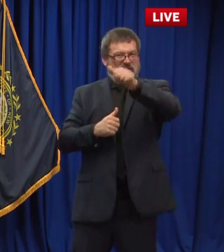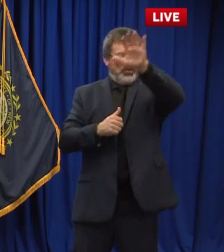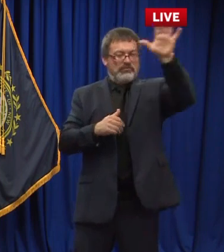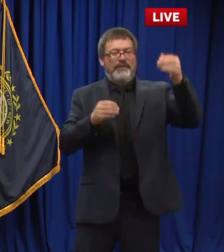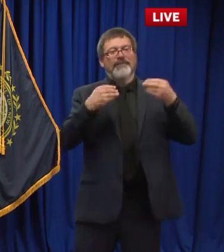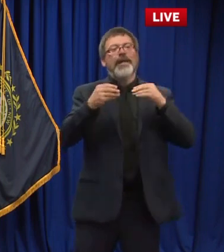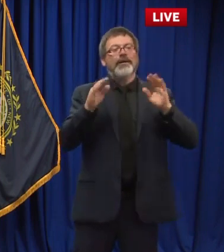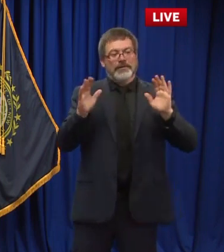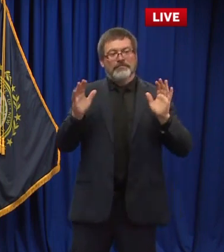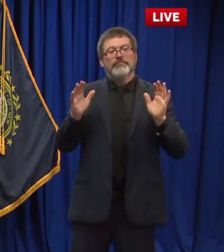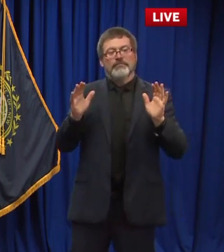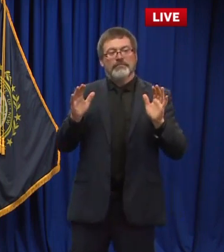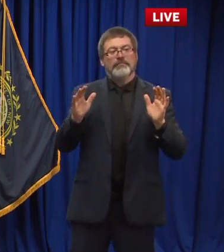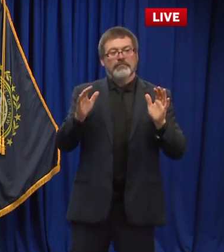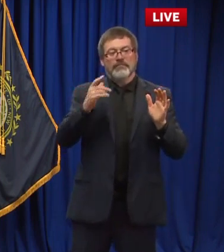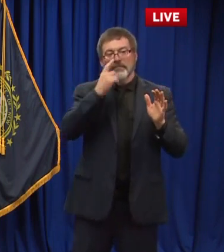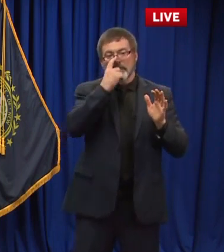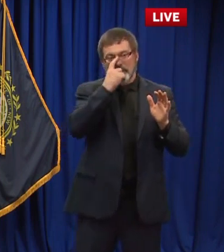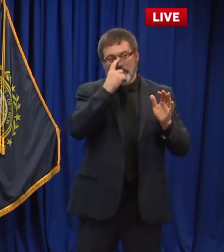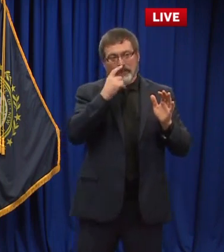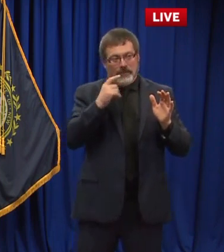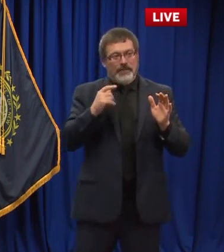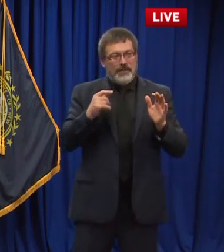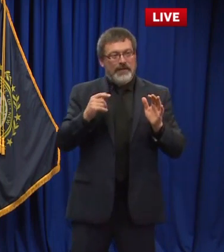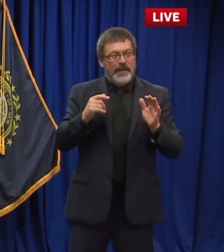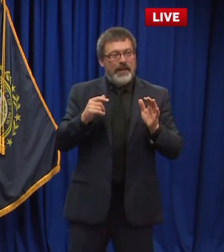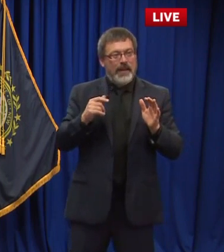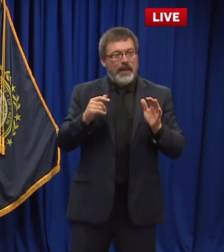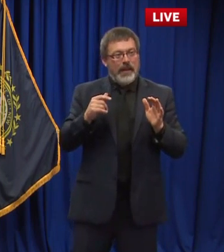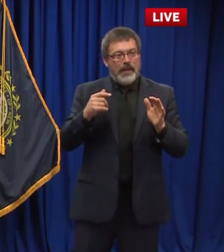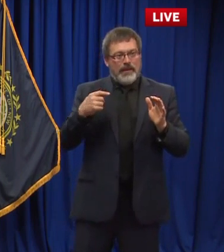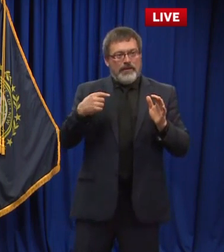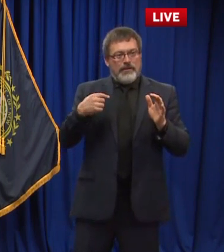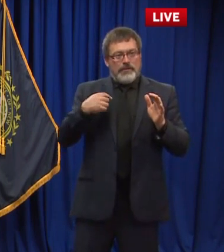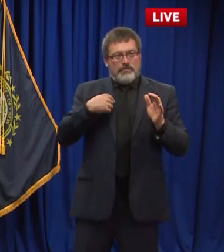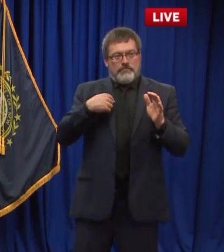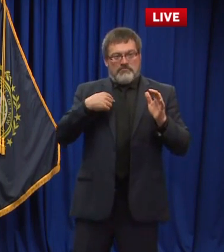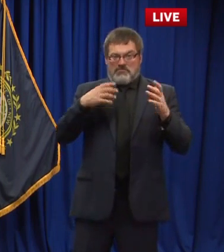GIVING THEM THE FLEX ABILITY TO KEEP KIDS SAFE.